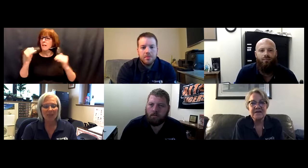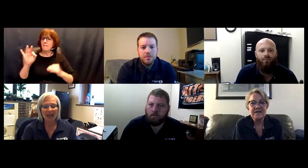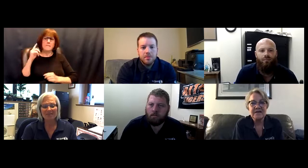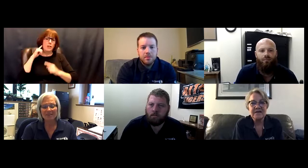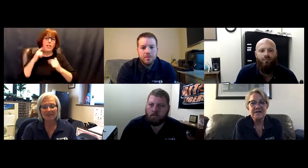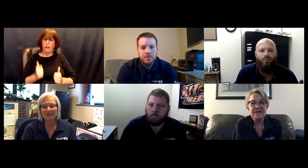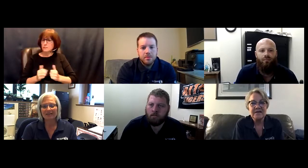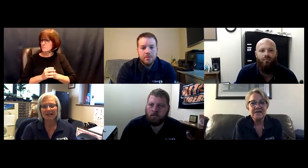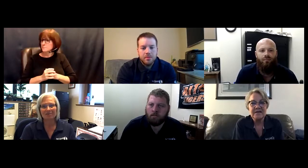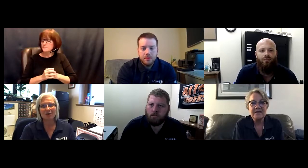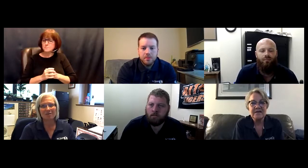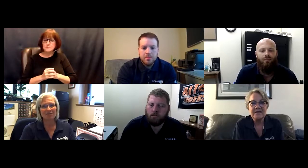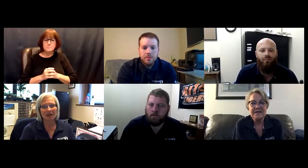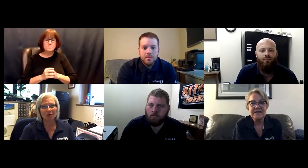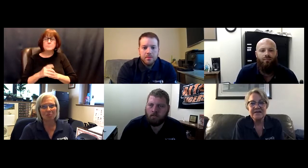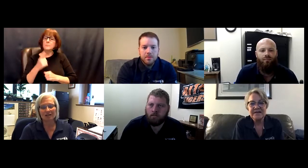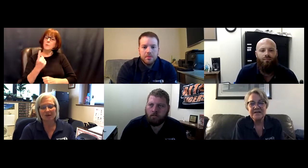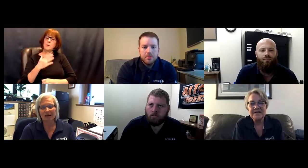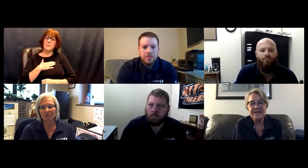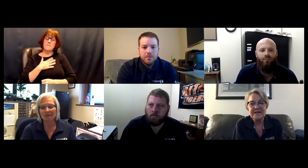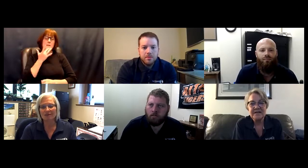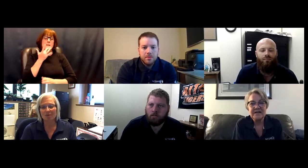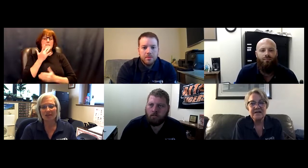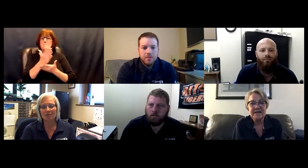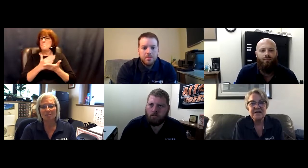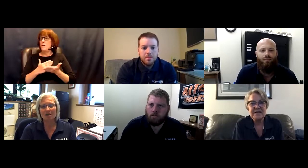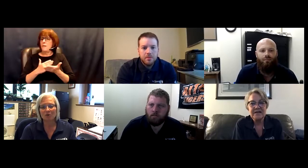And one of my favorite parts about it was so many of the people